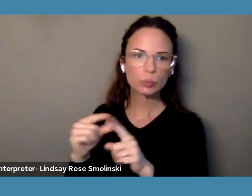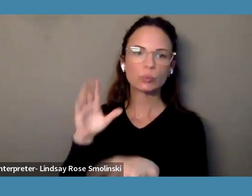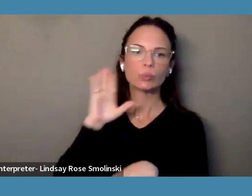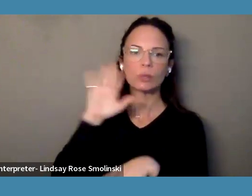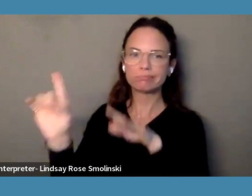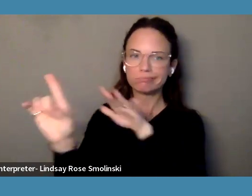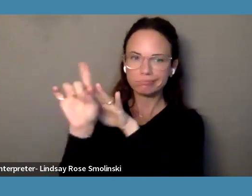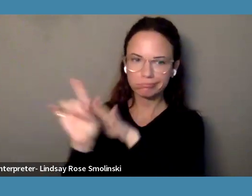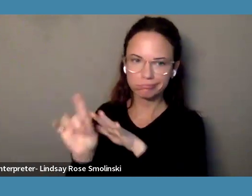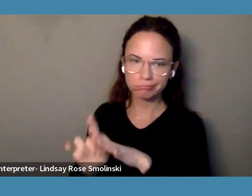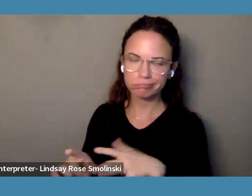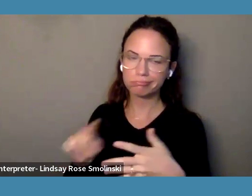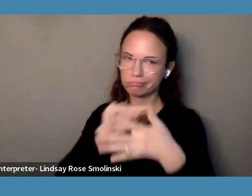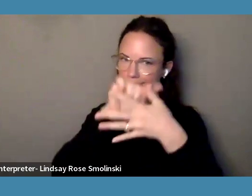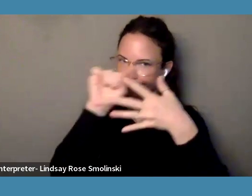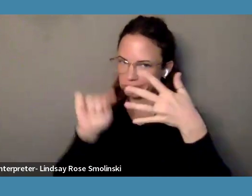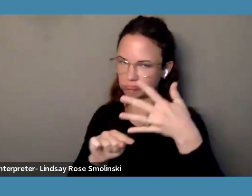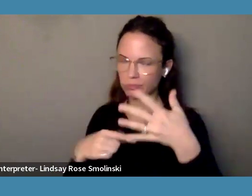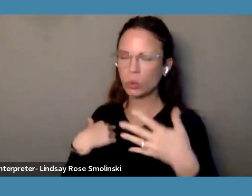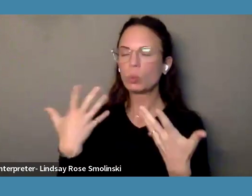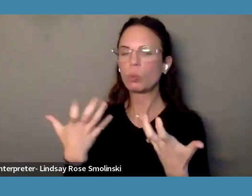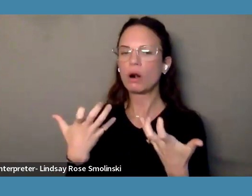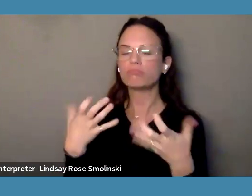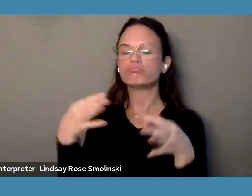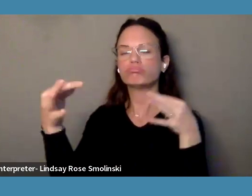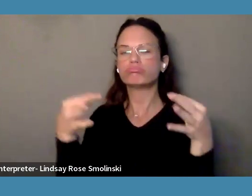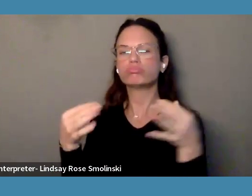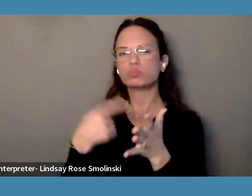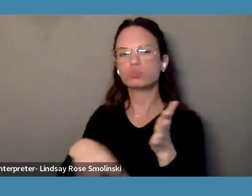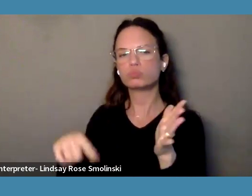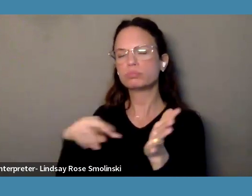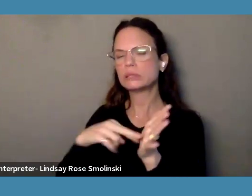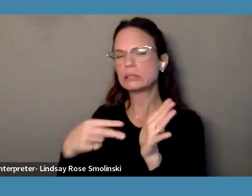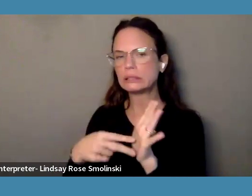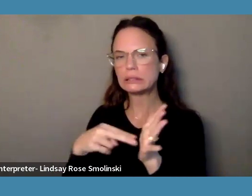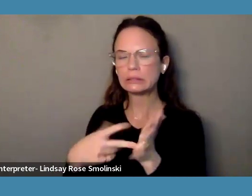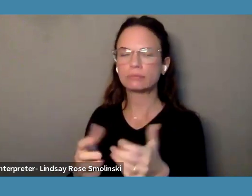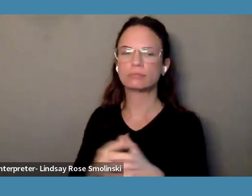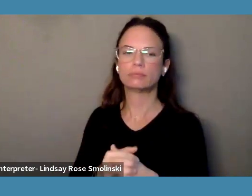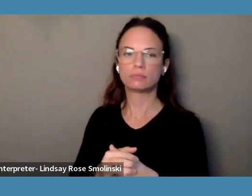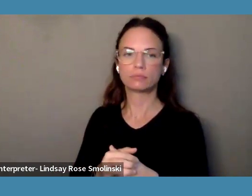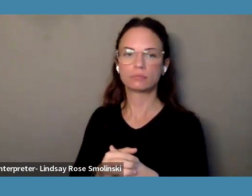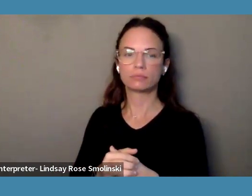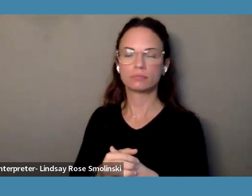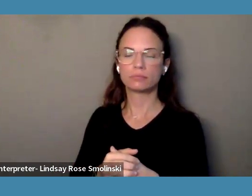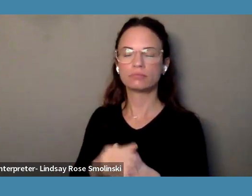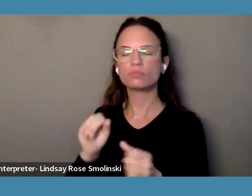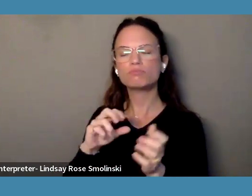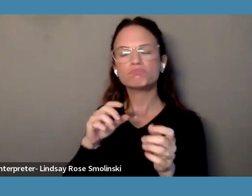And so I wanted to give an overview of what these words are and what their definitions are so that everybody